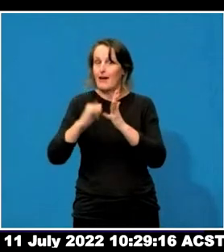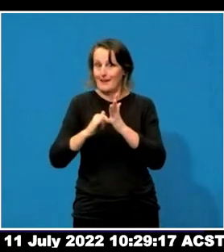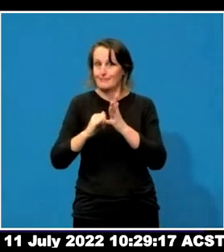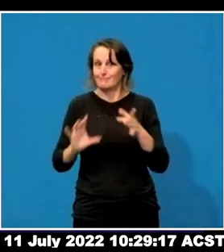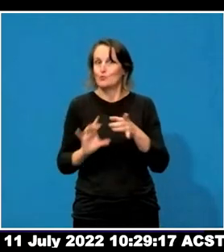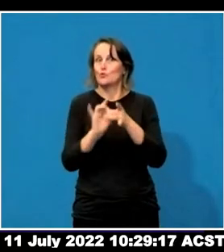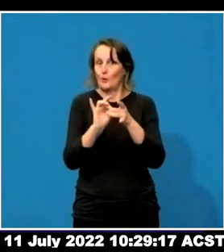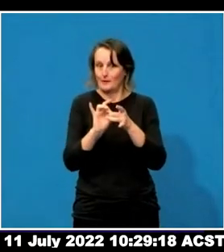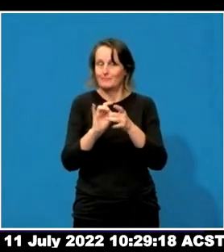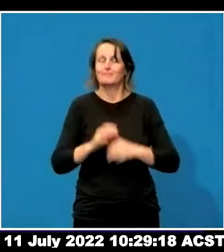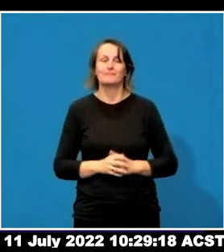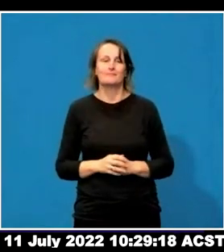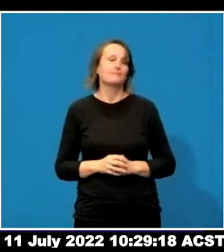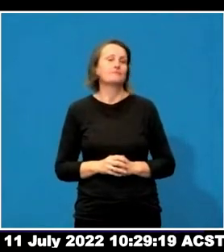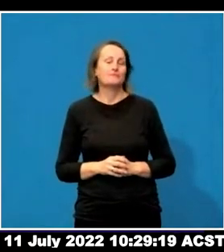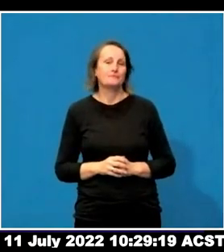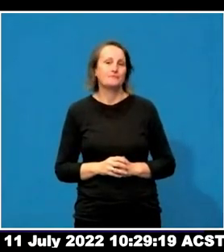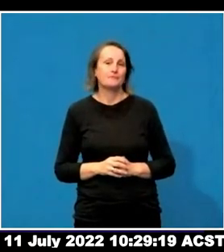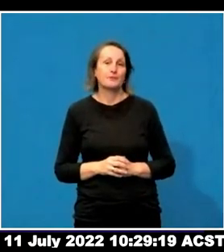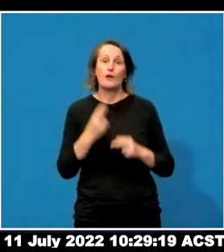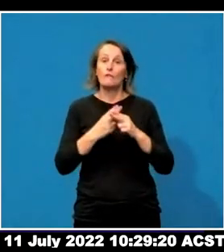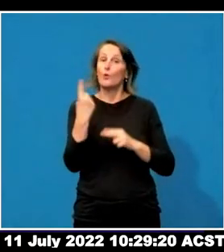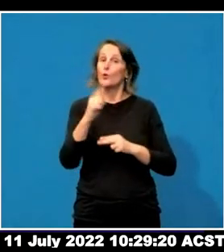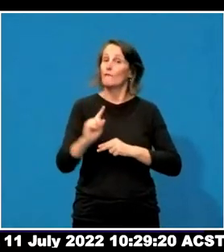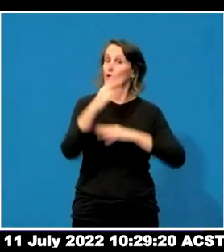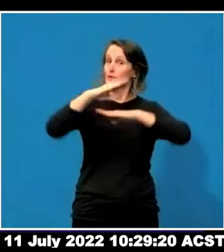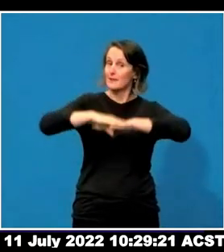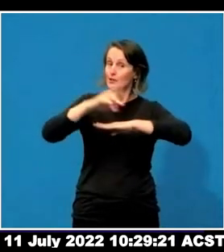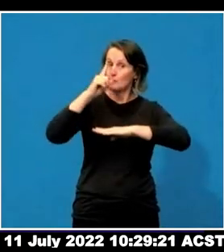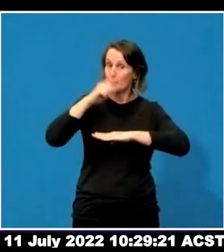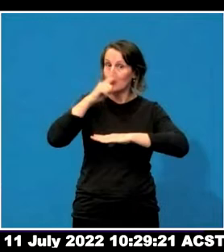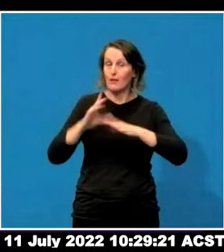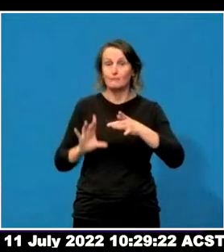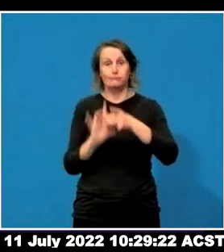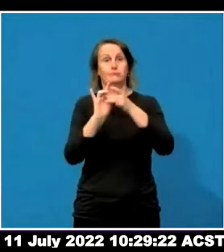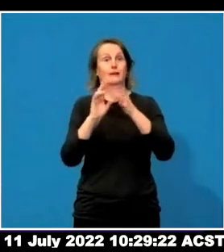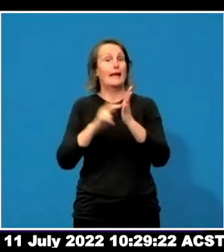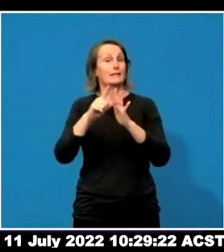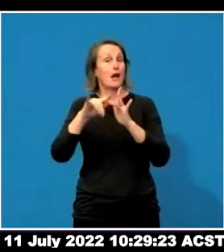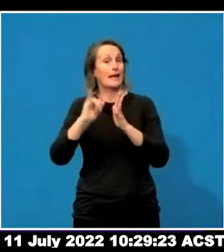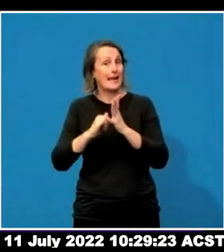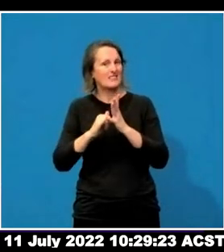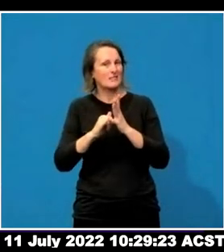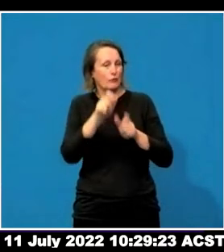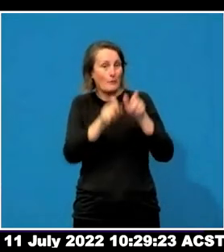The average annual support to First Nations NDIS participants in remote or very remote